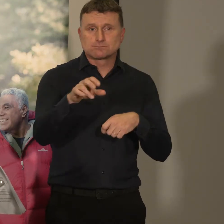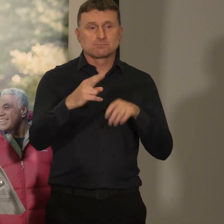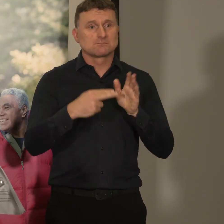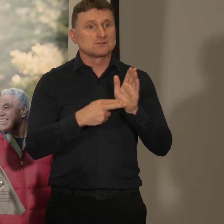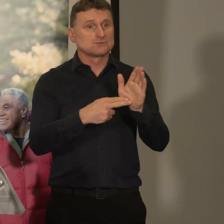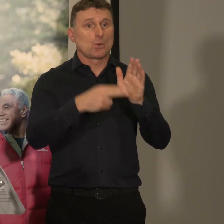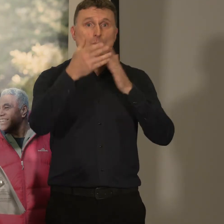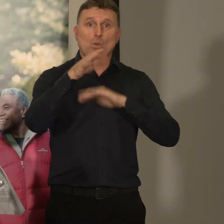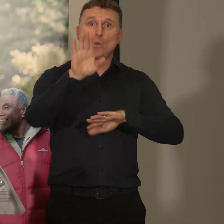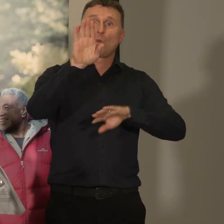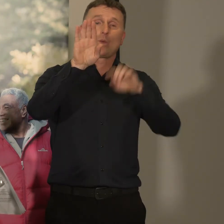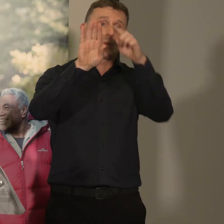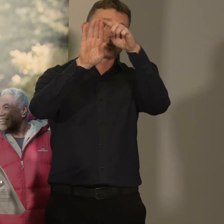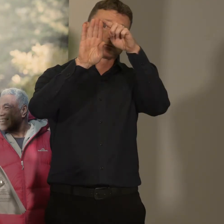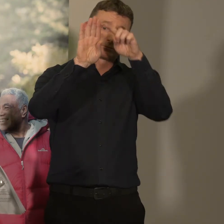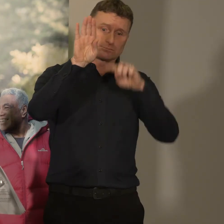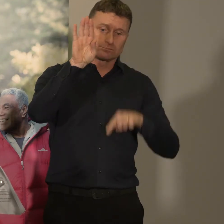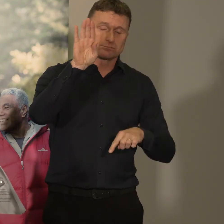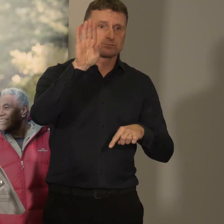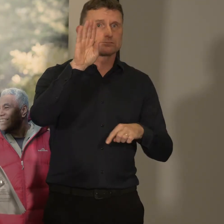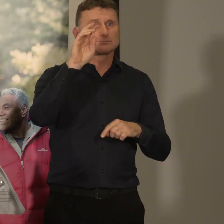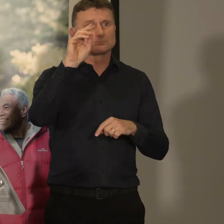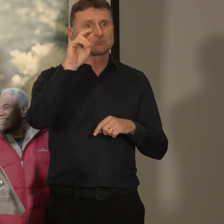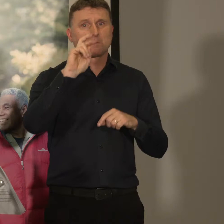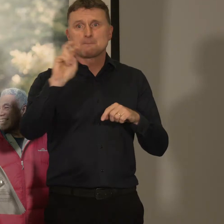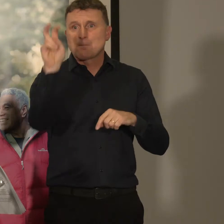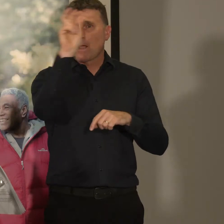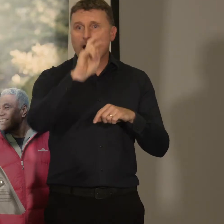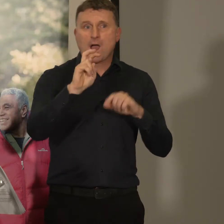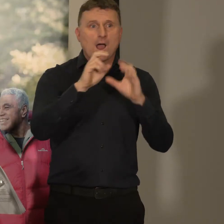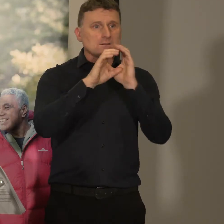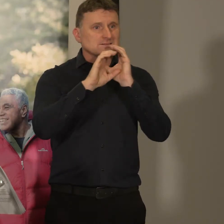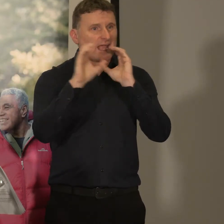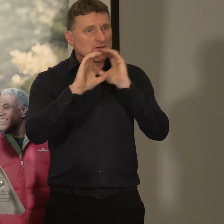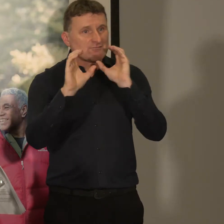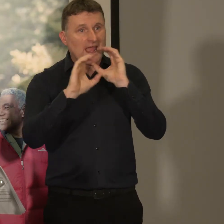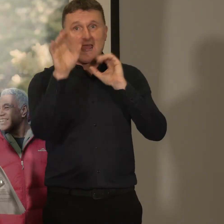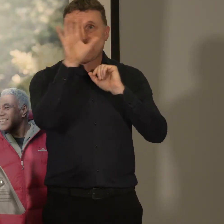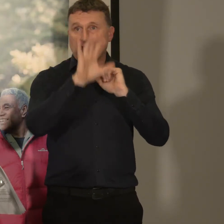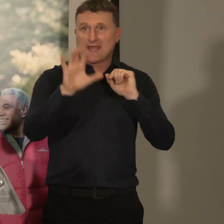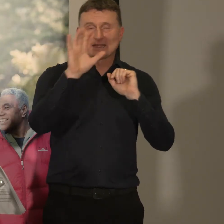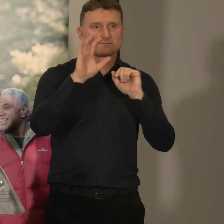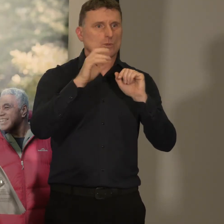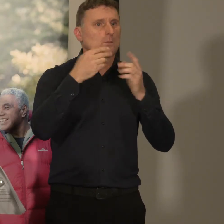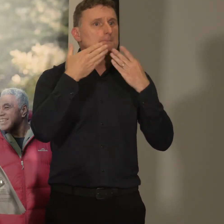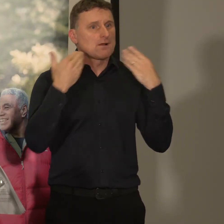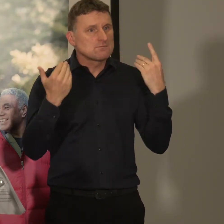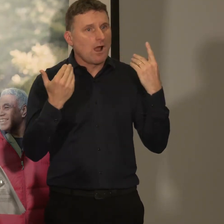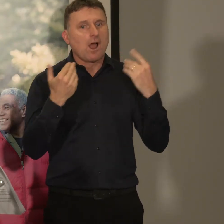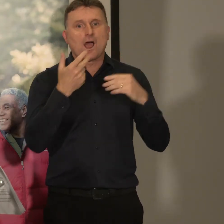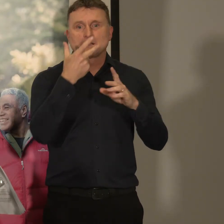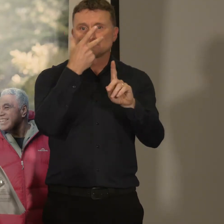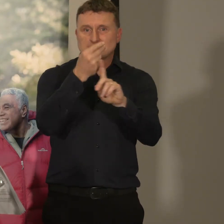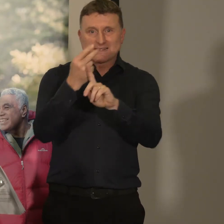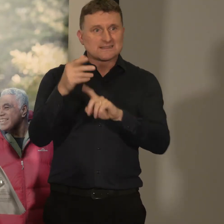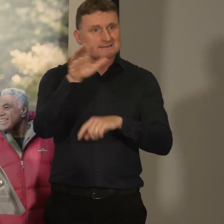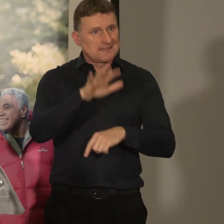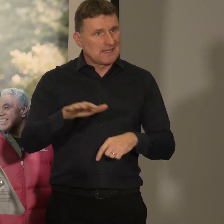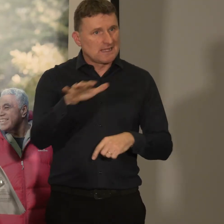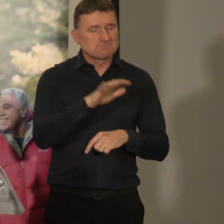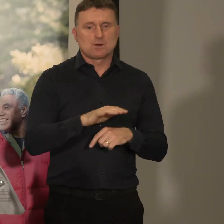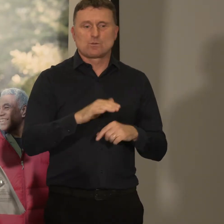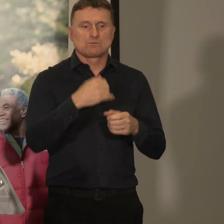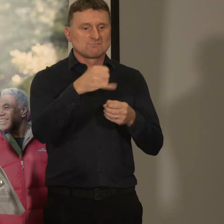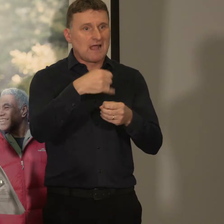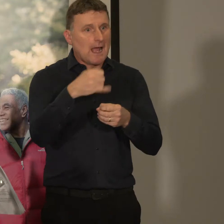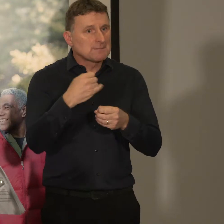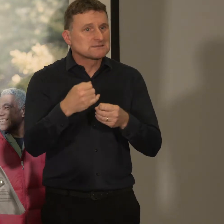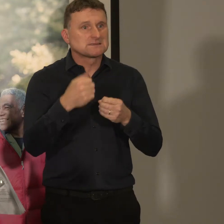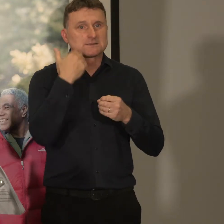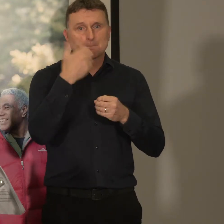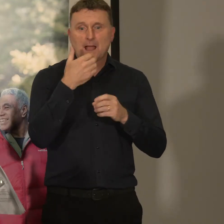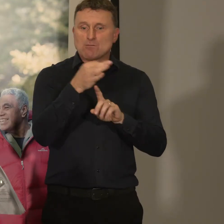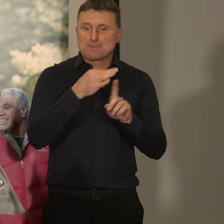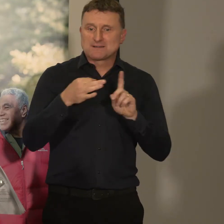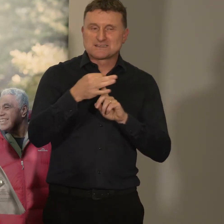around the island, from the